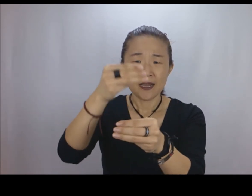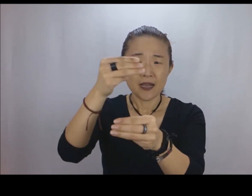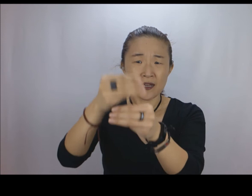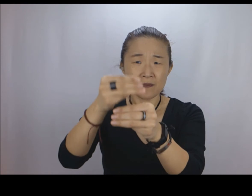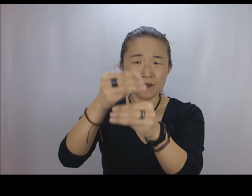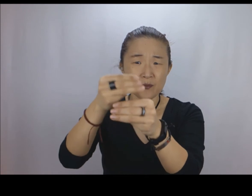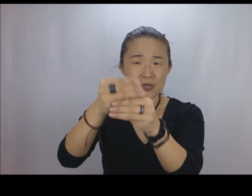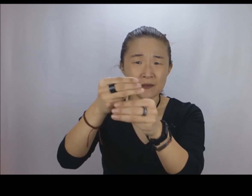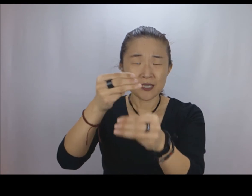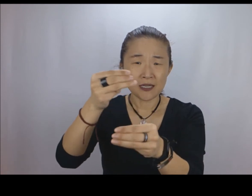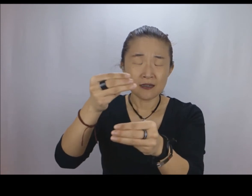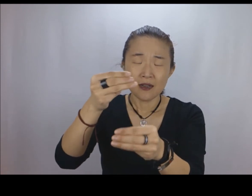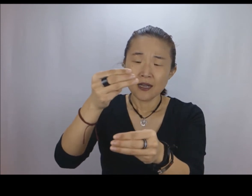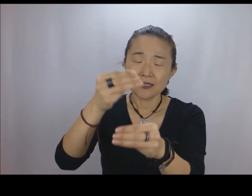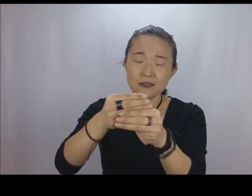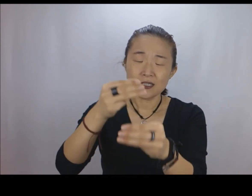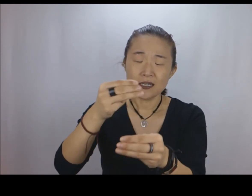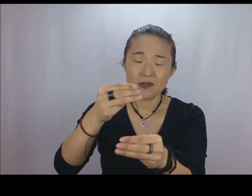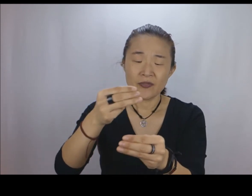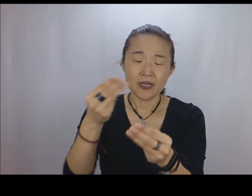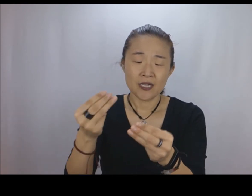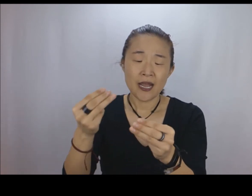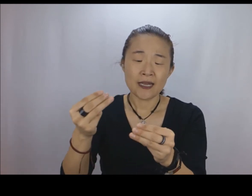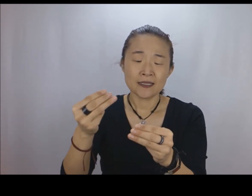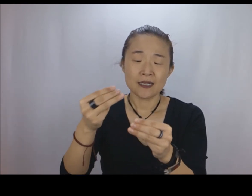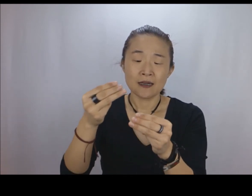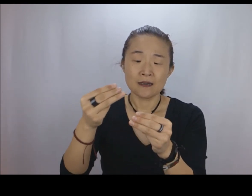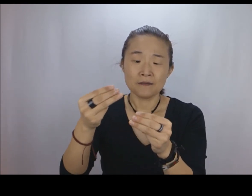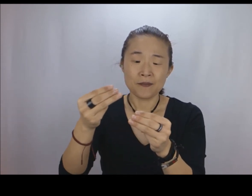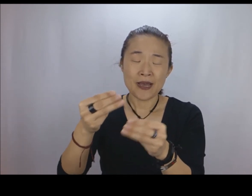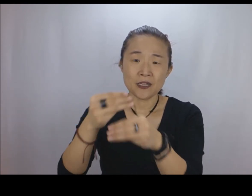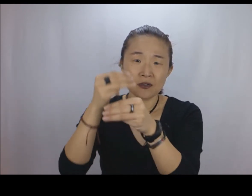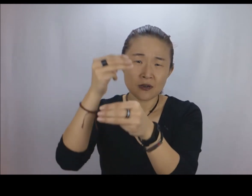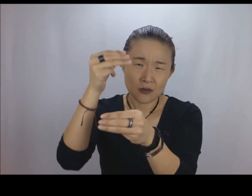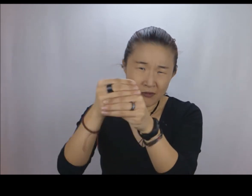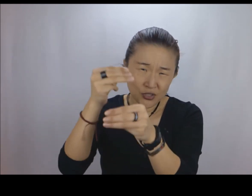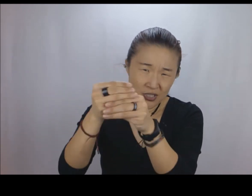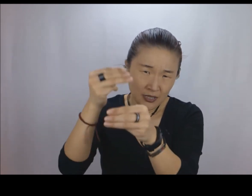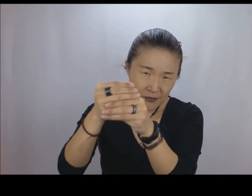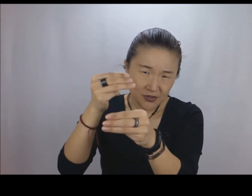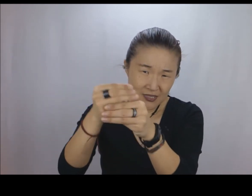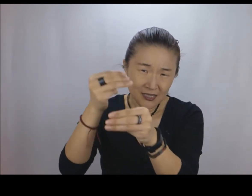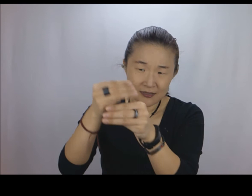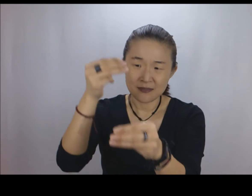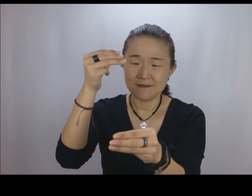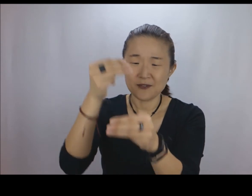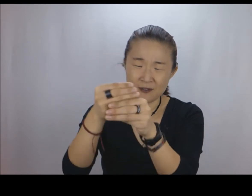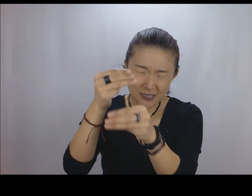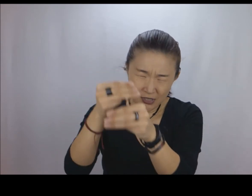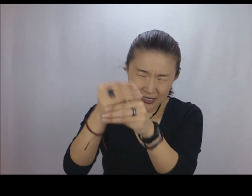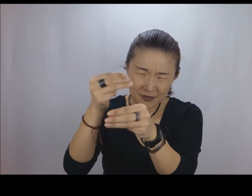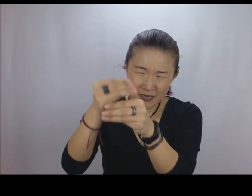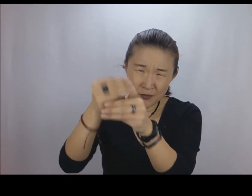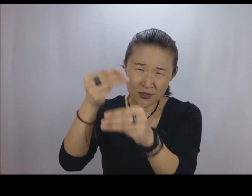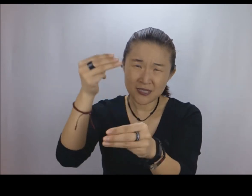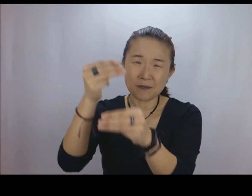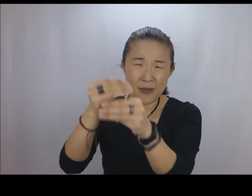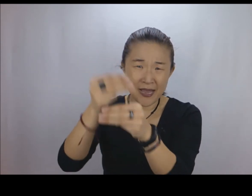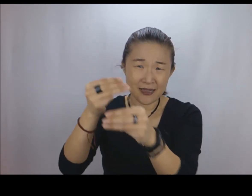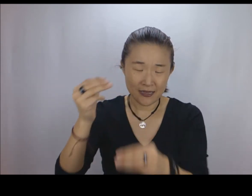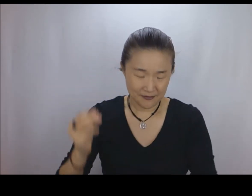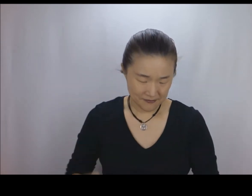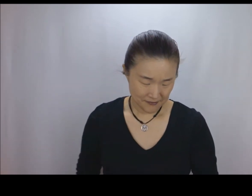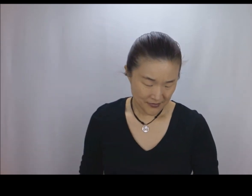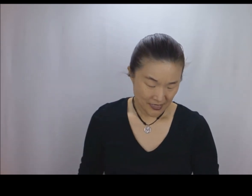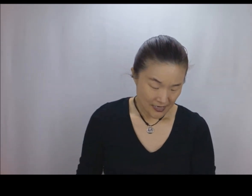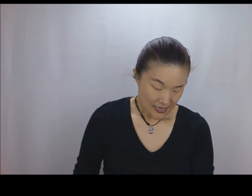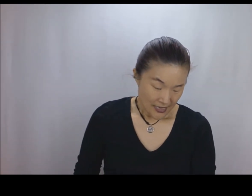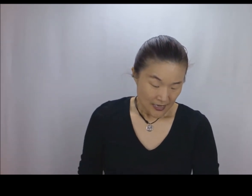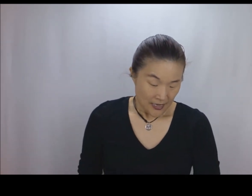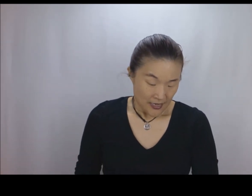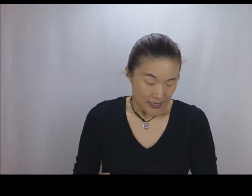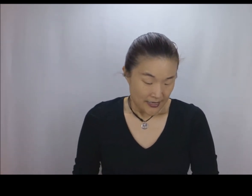and put them together, and so just think of it as math you're crunching numbers so crunching numbers, math